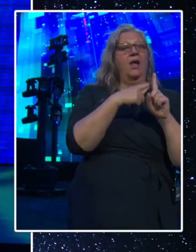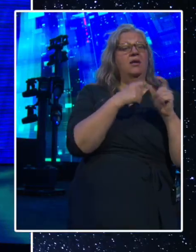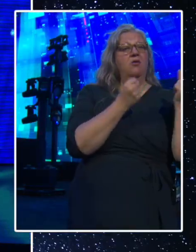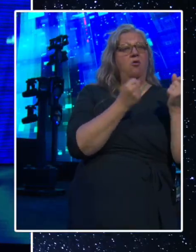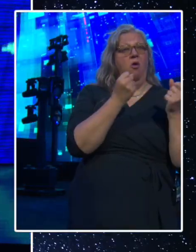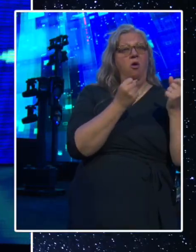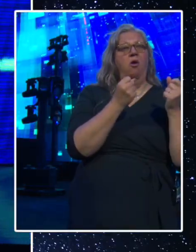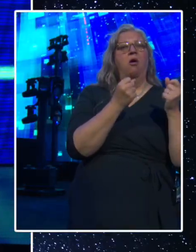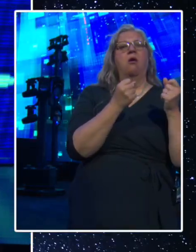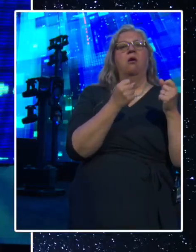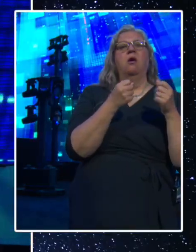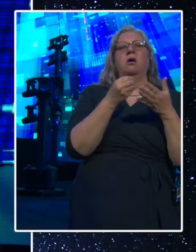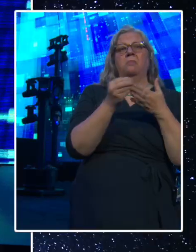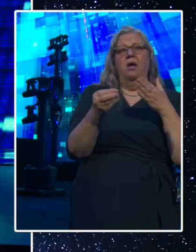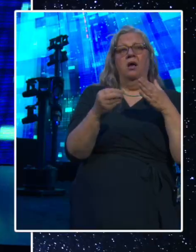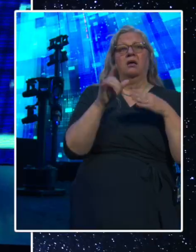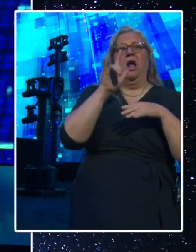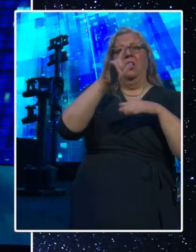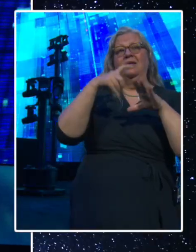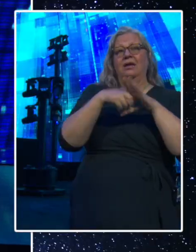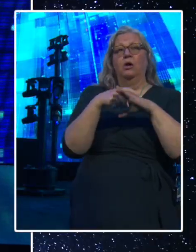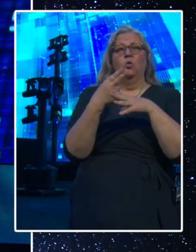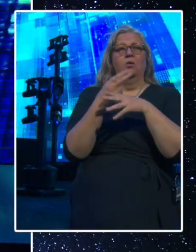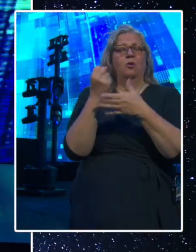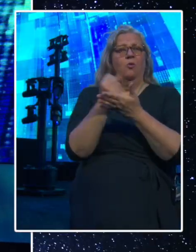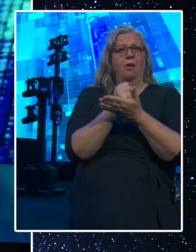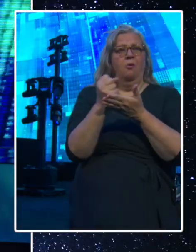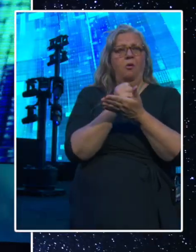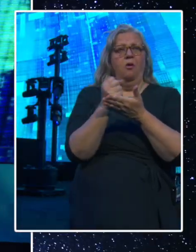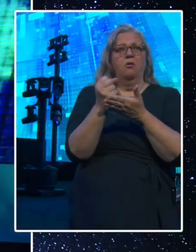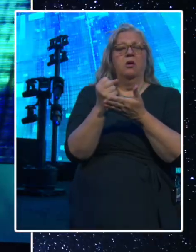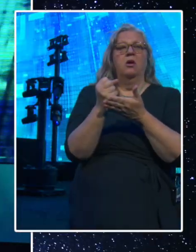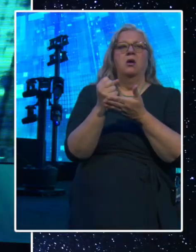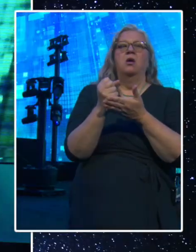If you're renting a car, booking an airline ticket, or using your credit card,